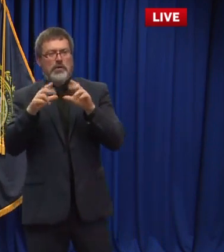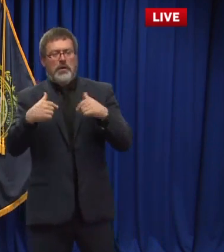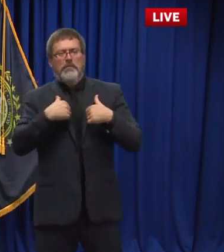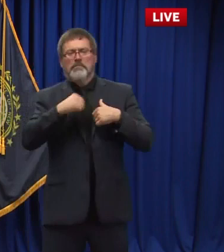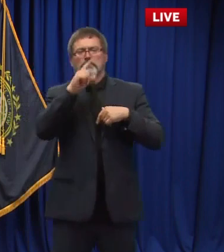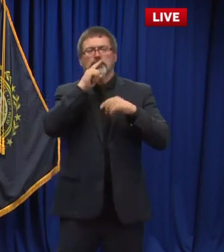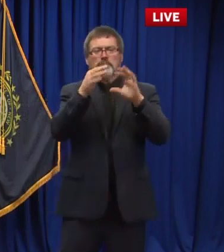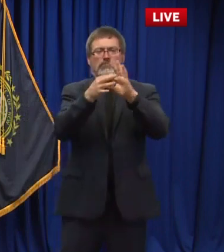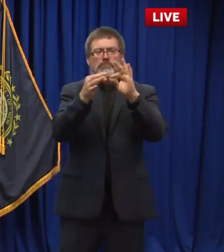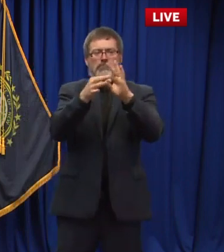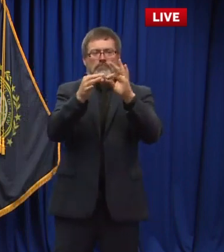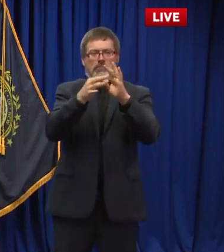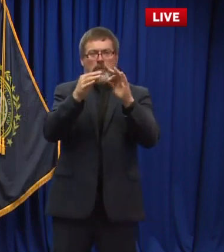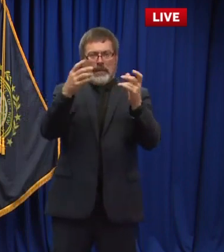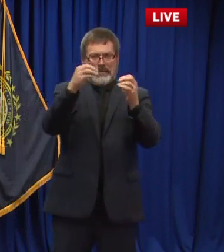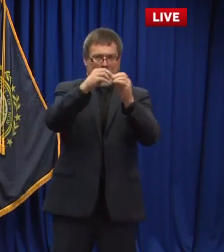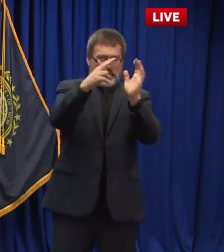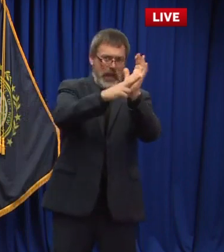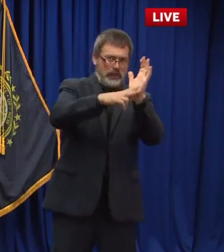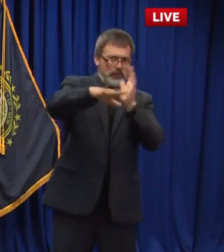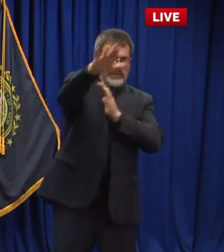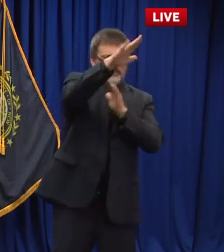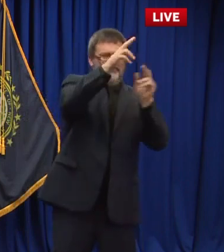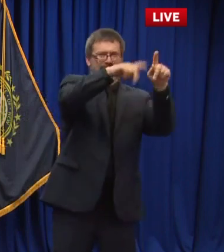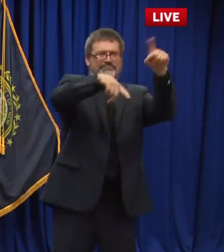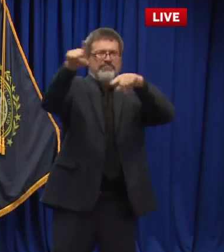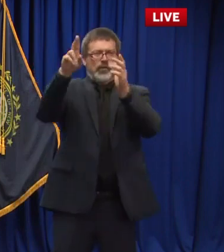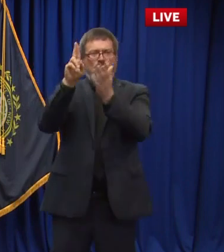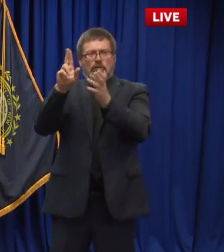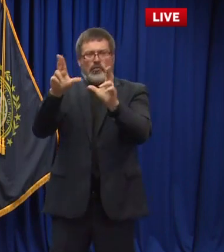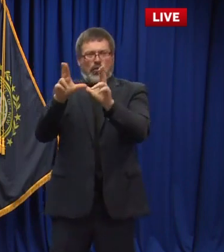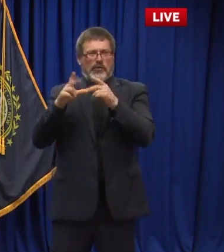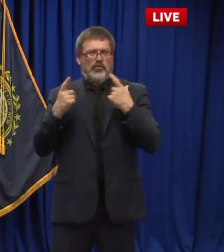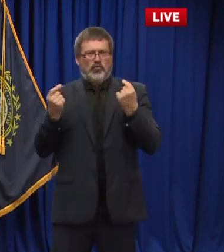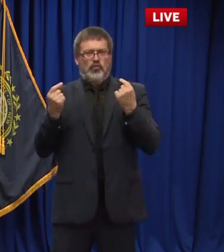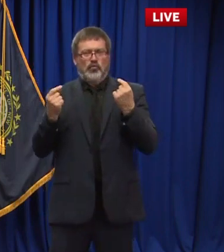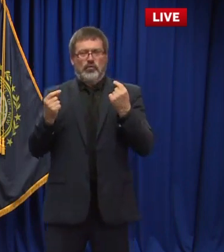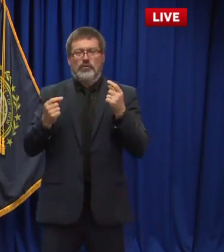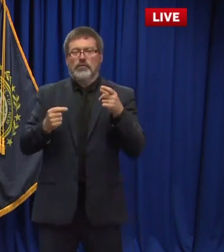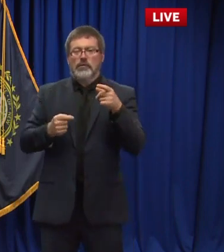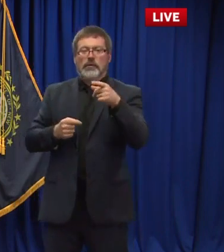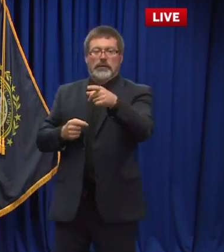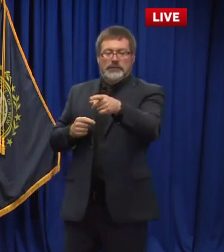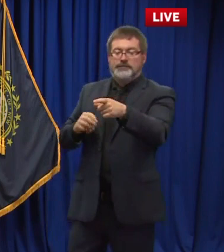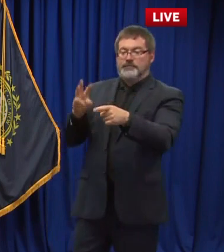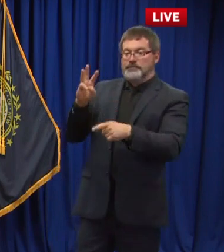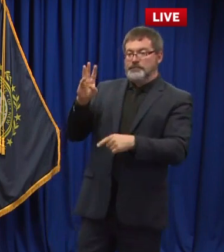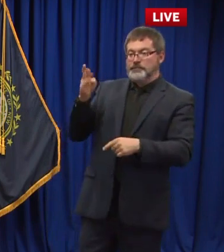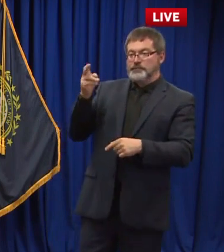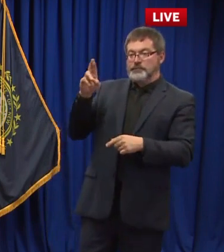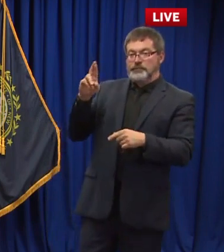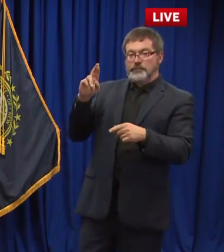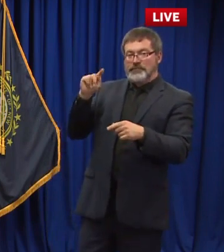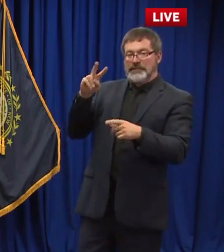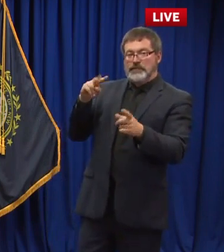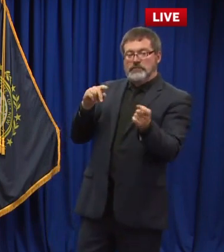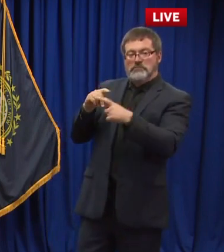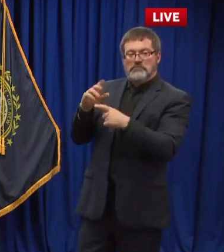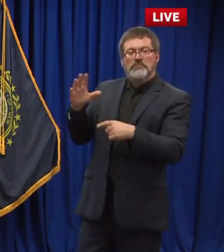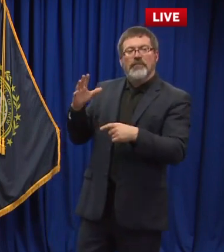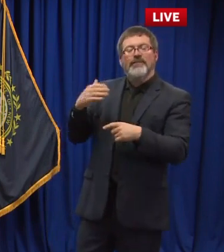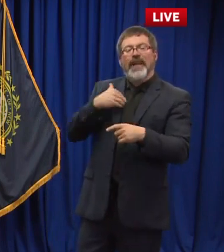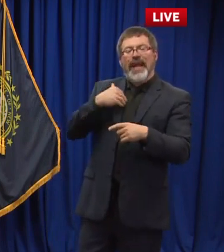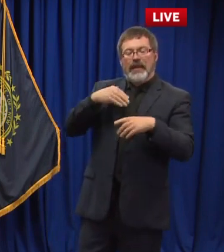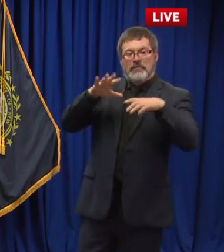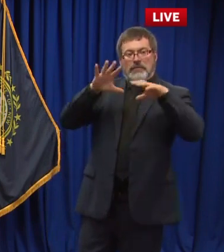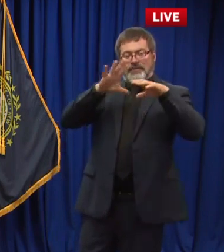ALMOST ALL DISTRICTS HAVE UNION CONTRACTS THEY HAVE TO ADHERE TO I DON’T WANT TO COMMENT ON THAT TOO MUCH.